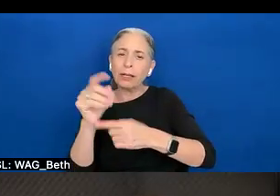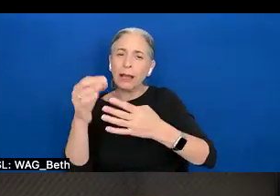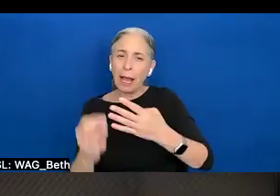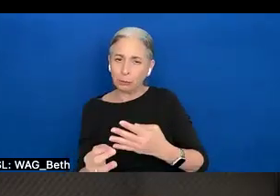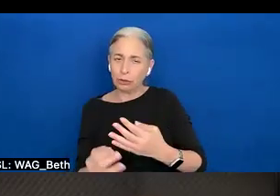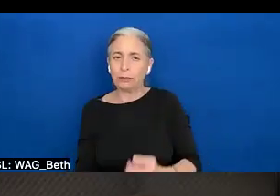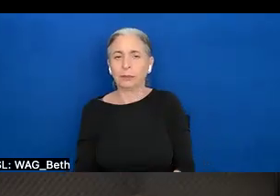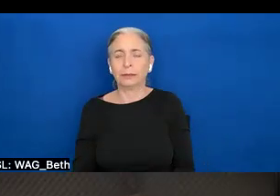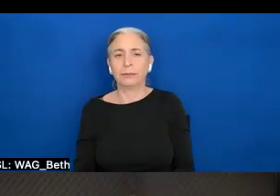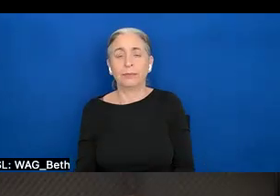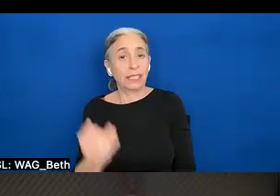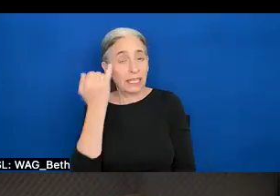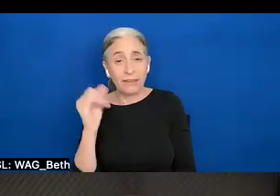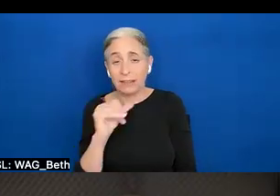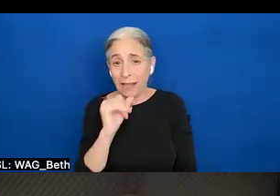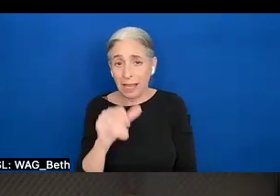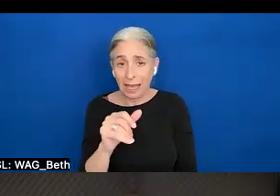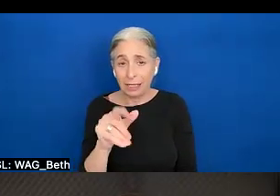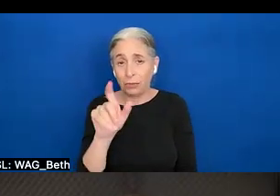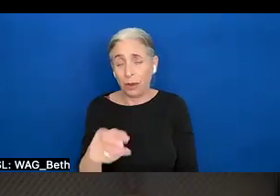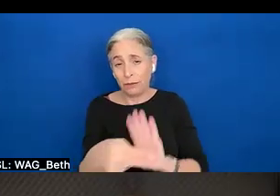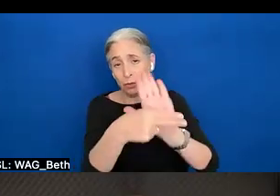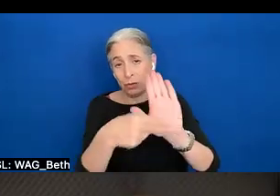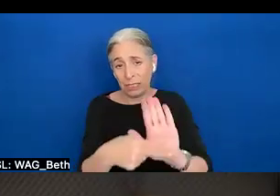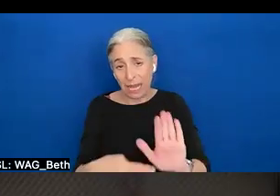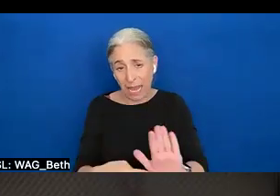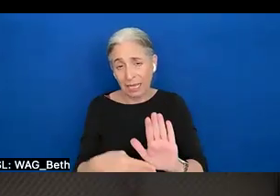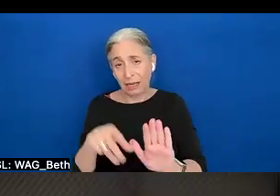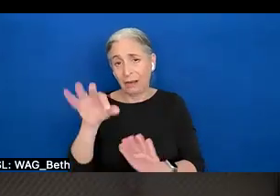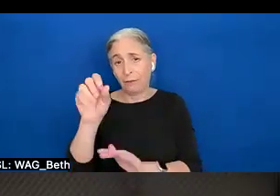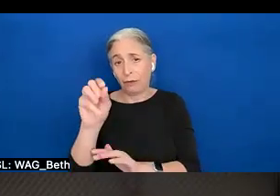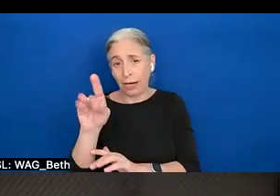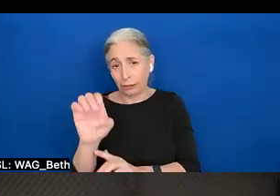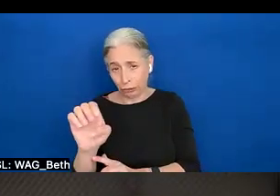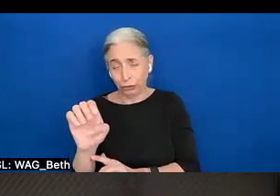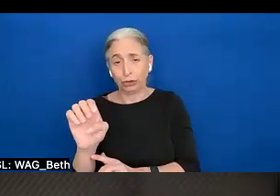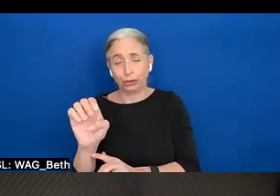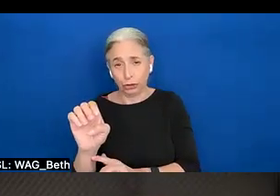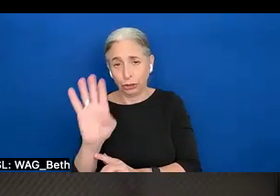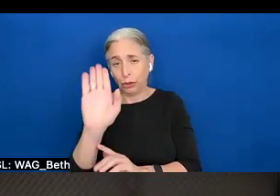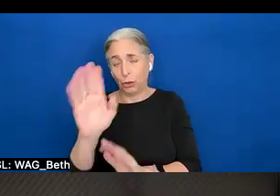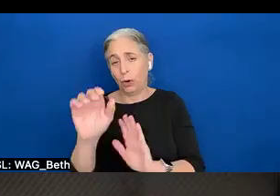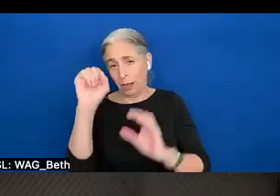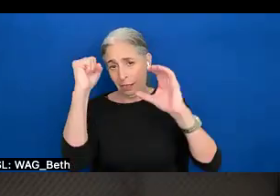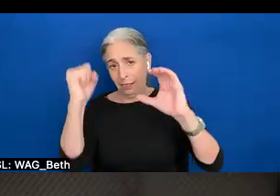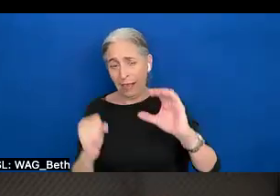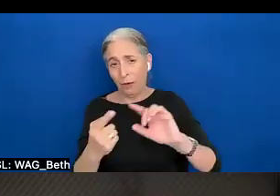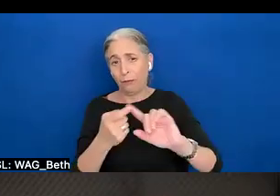If it's not, you have to tag or structure your layout